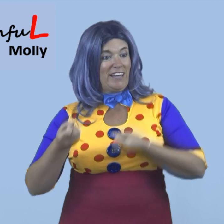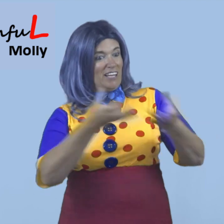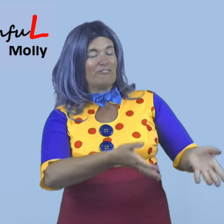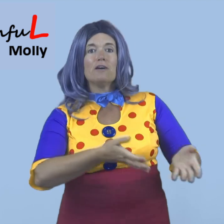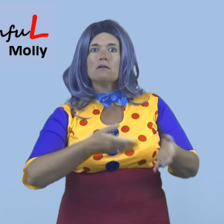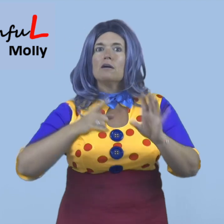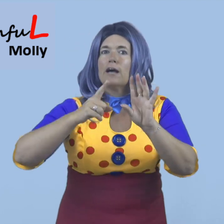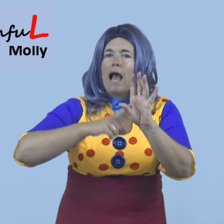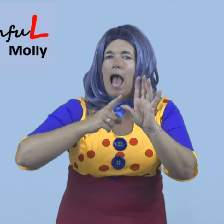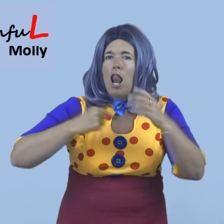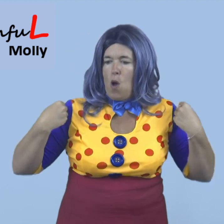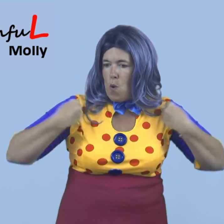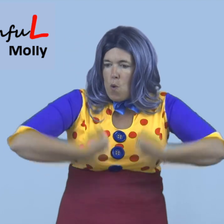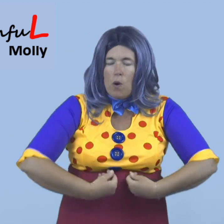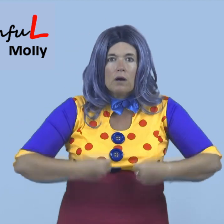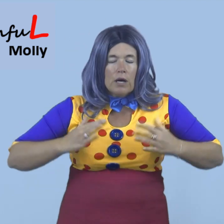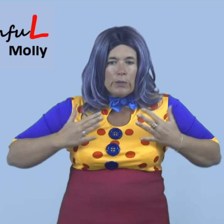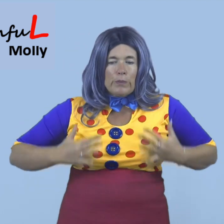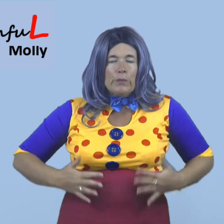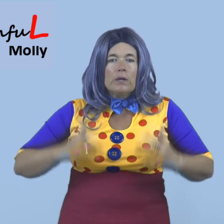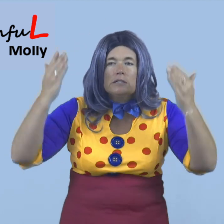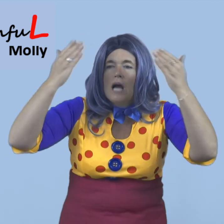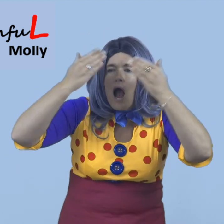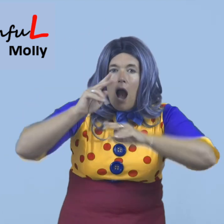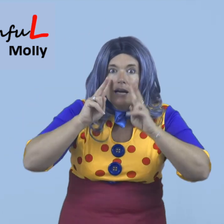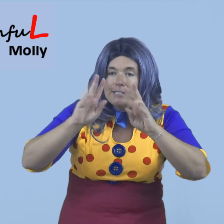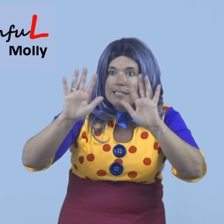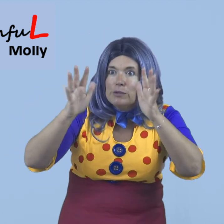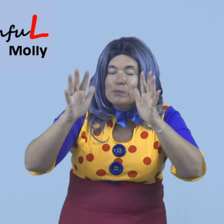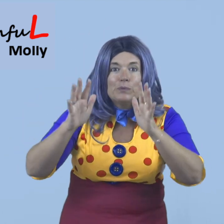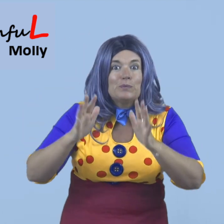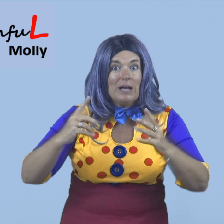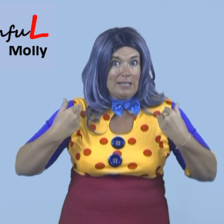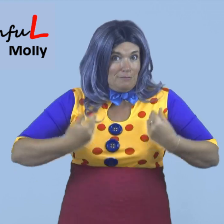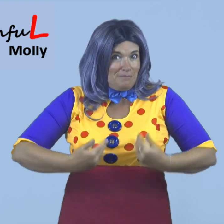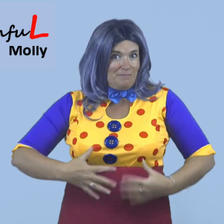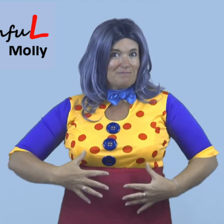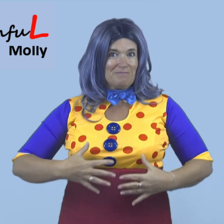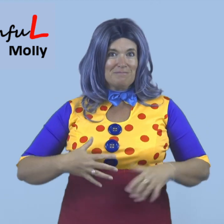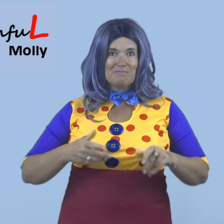Bob made Meg put on a fluorescent jacket for safety,